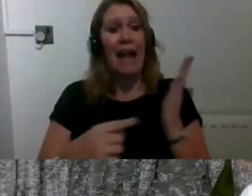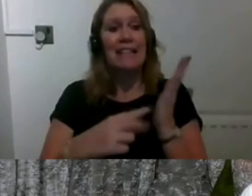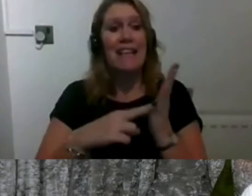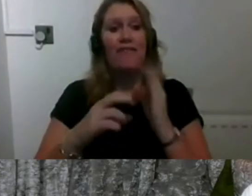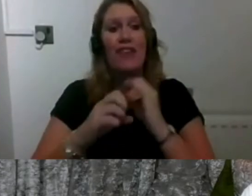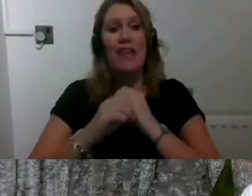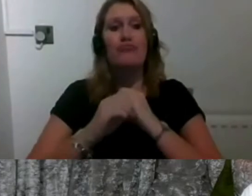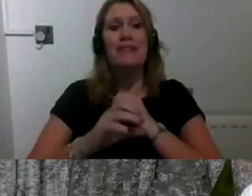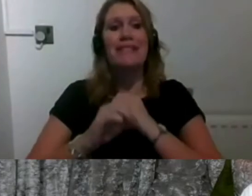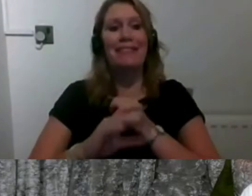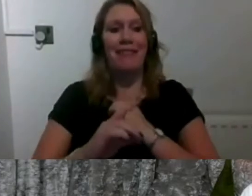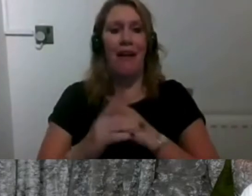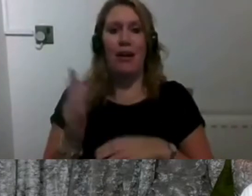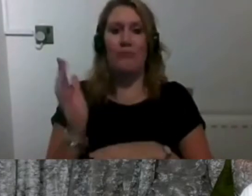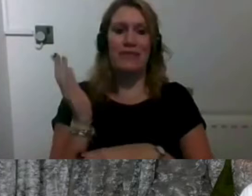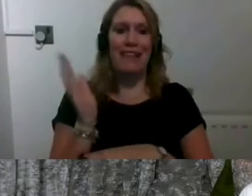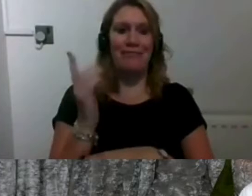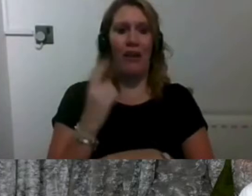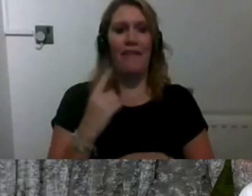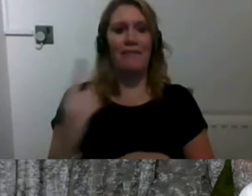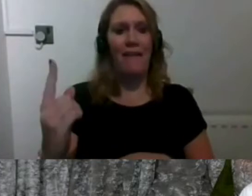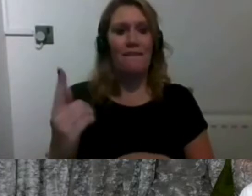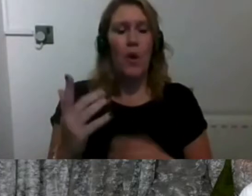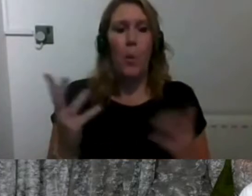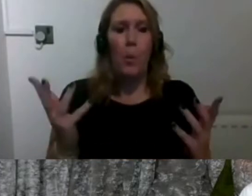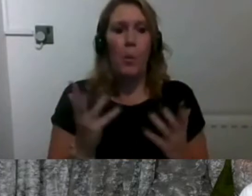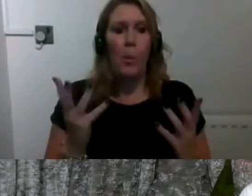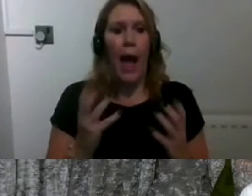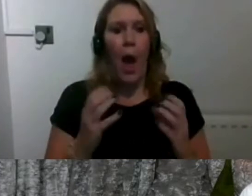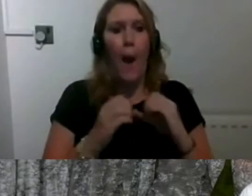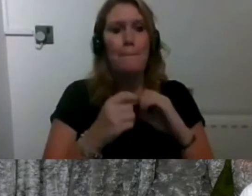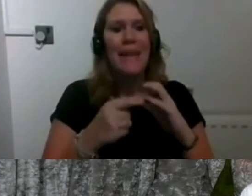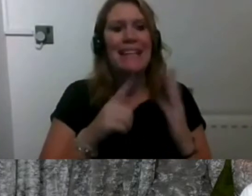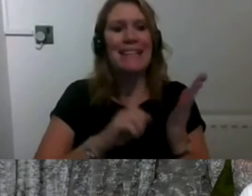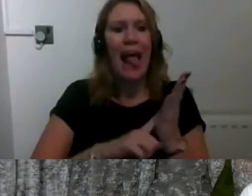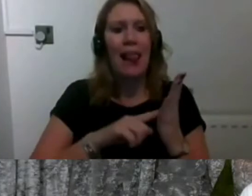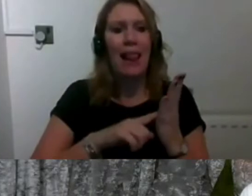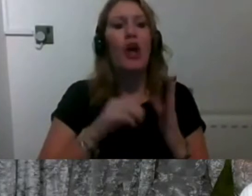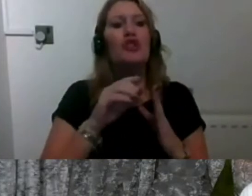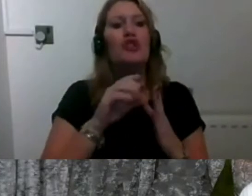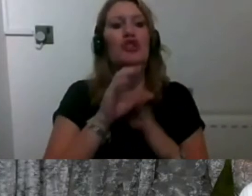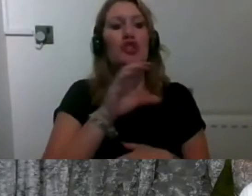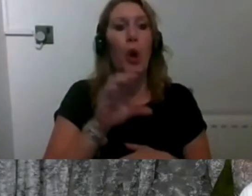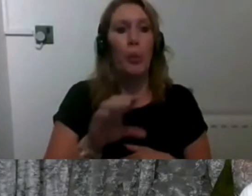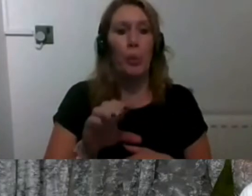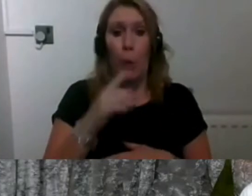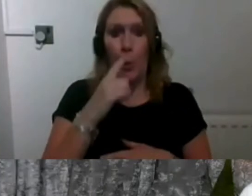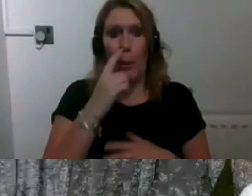regularly on BSL zone which is broadcast on the Together channel. She is a poet,